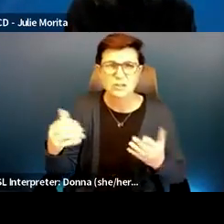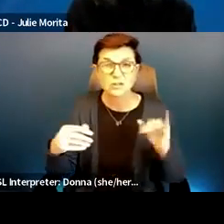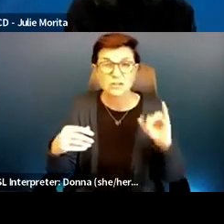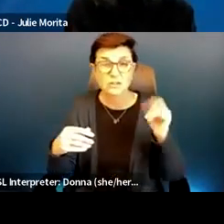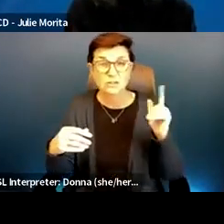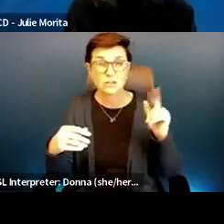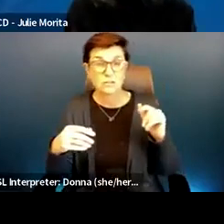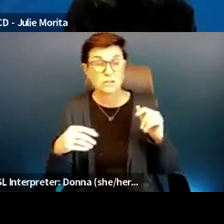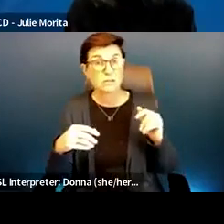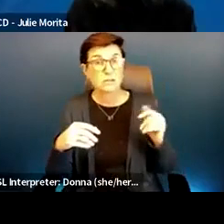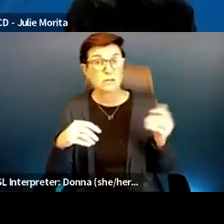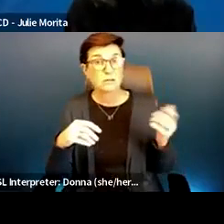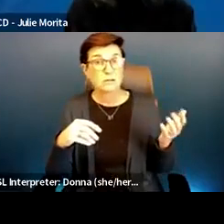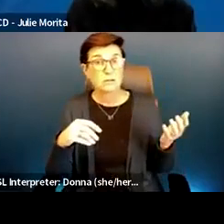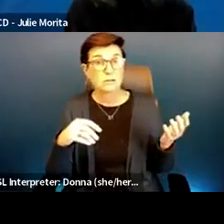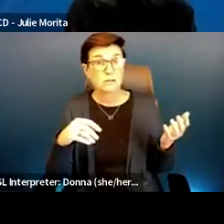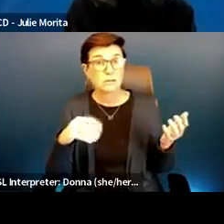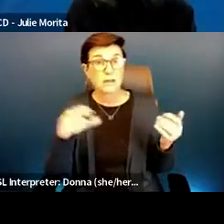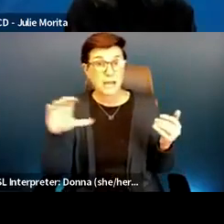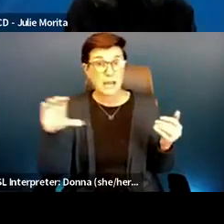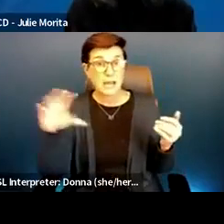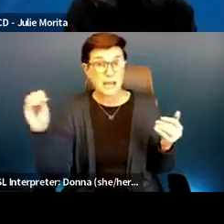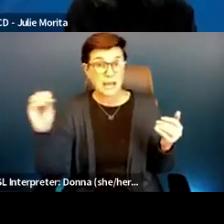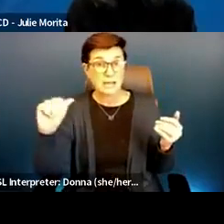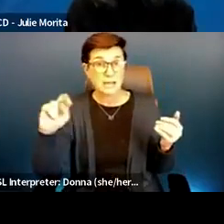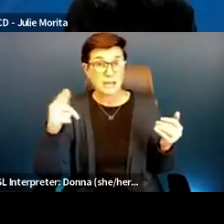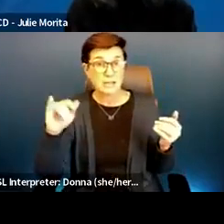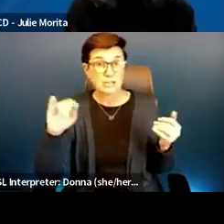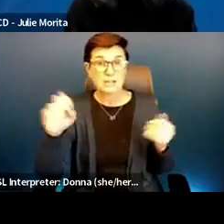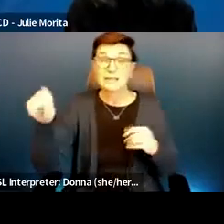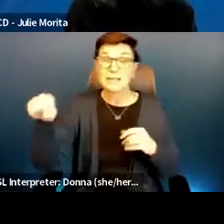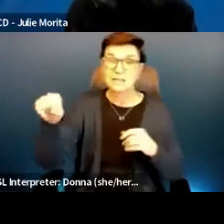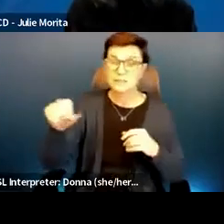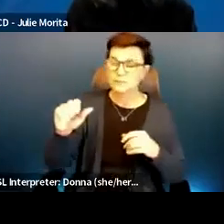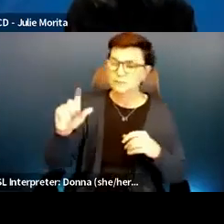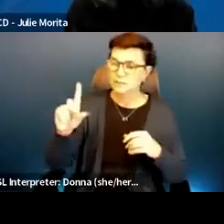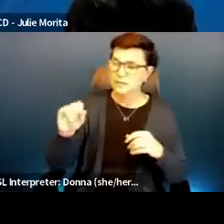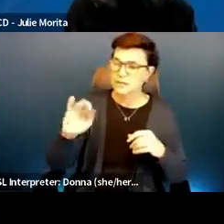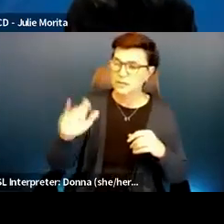Yeah, Angie Caliendo and Denise Toney, if you all could turn on.